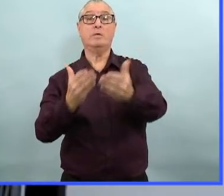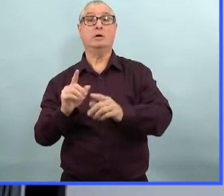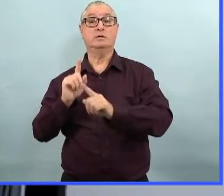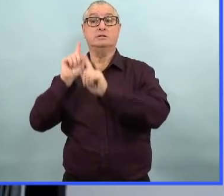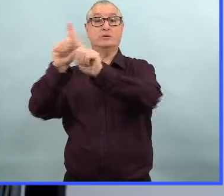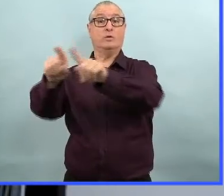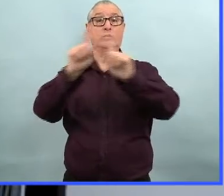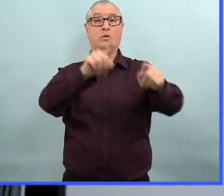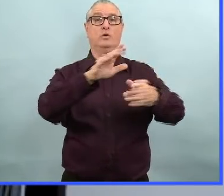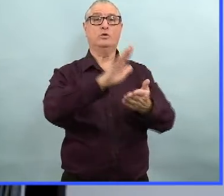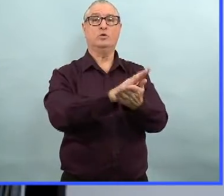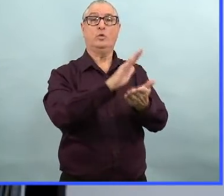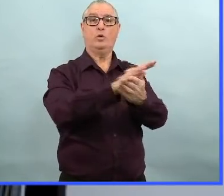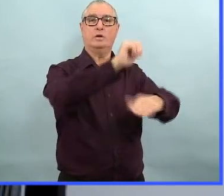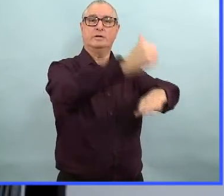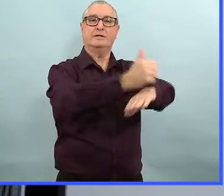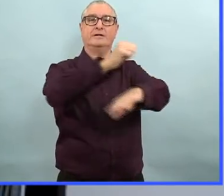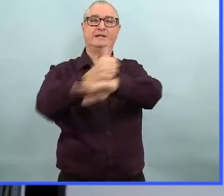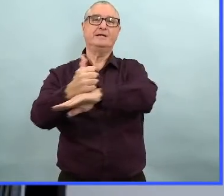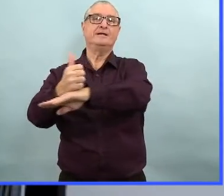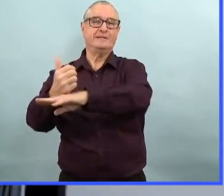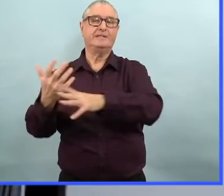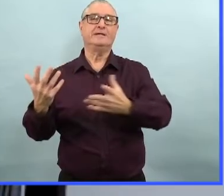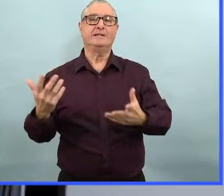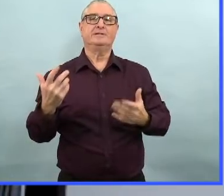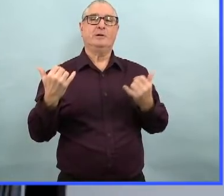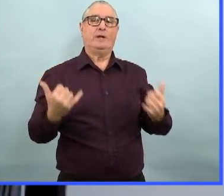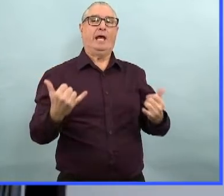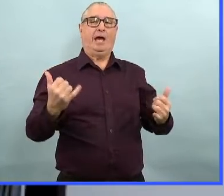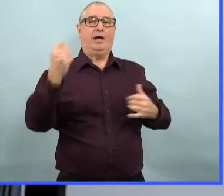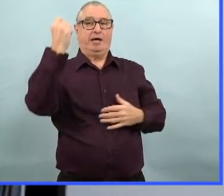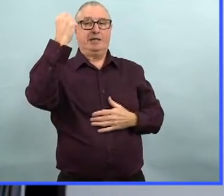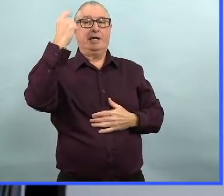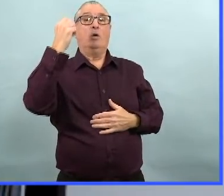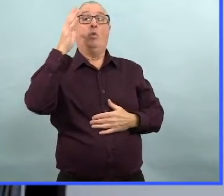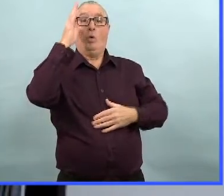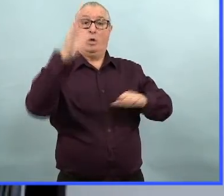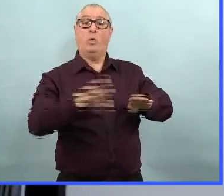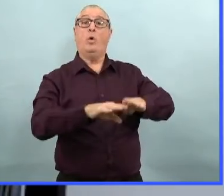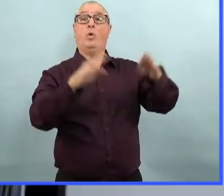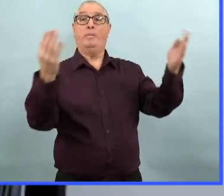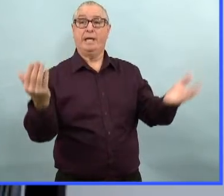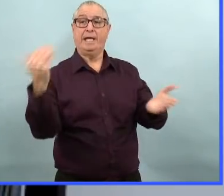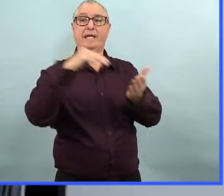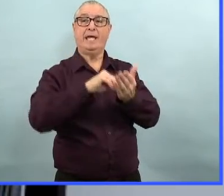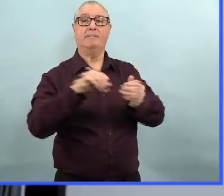schools resume and our vaccine clinics are able to run in the schools again that those numbers